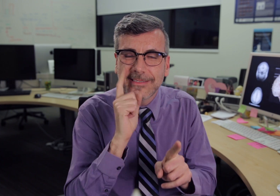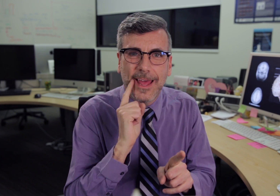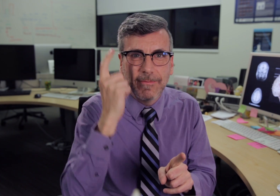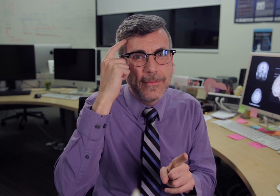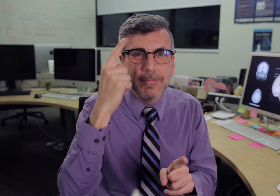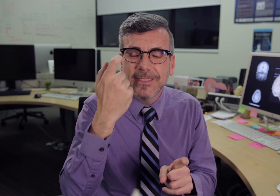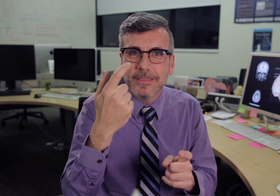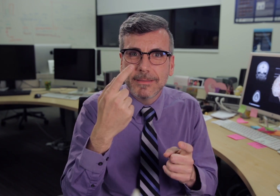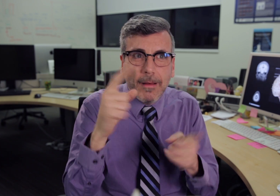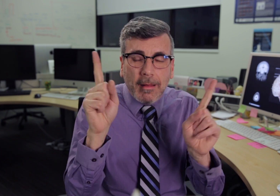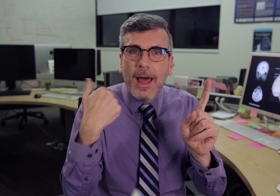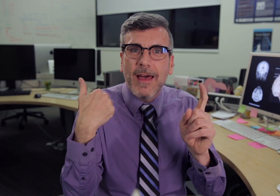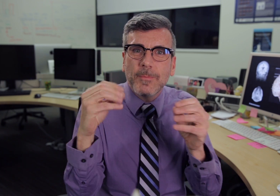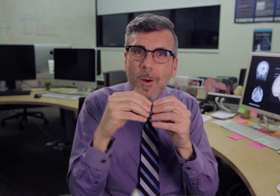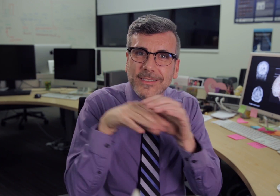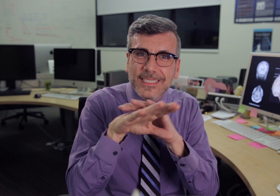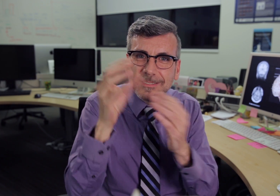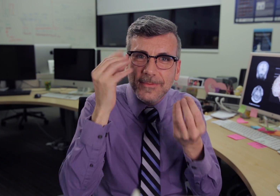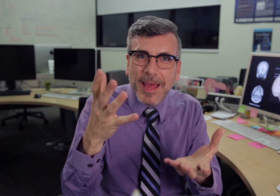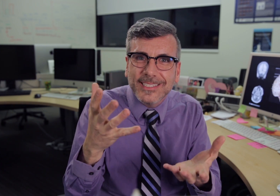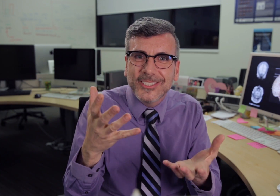Peter: It impacts the Deaf brain because we finally have more access to information.